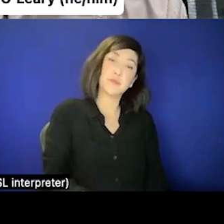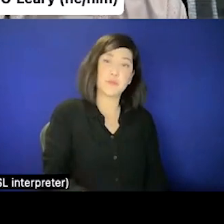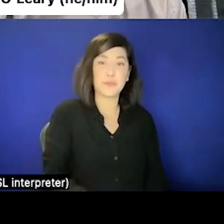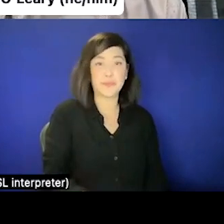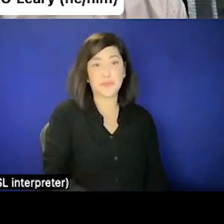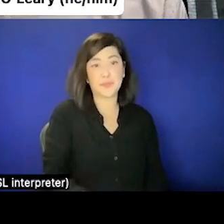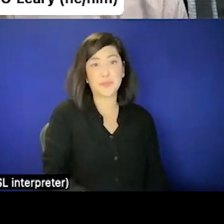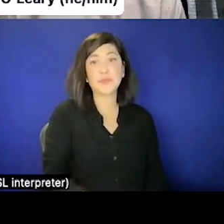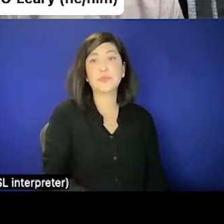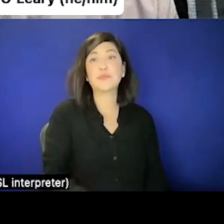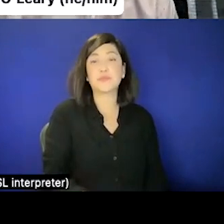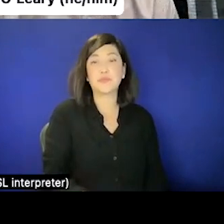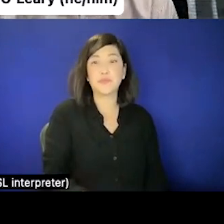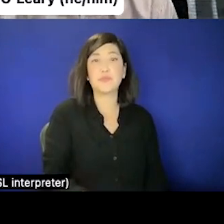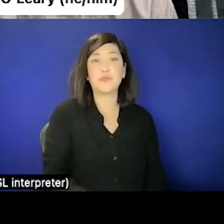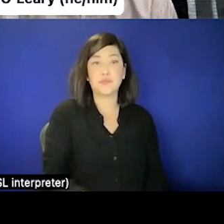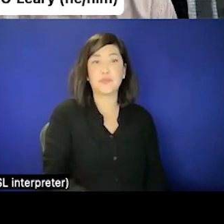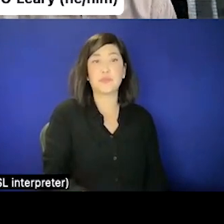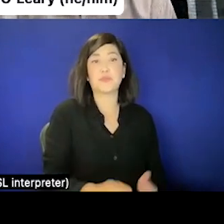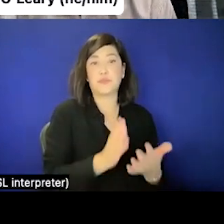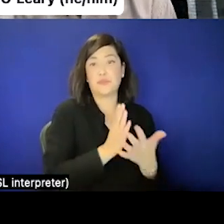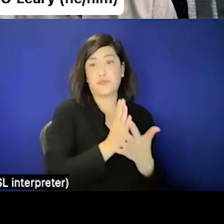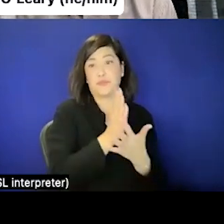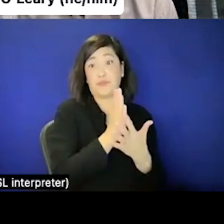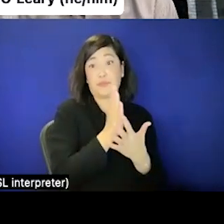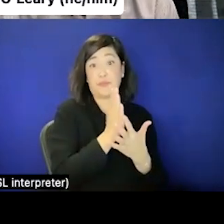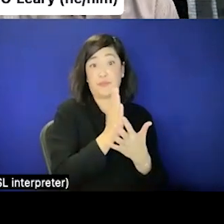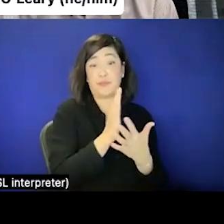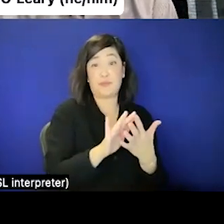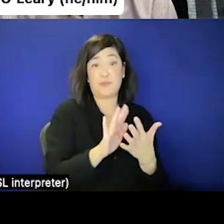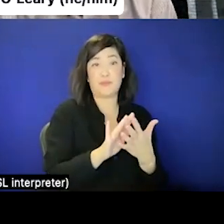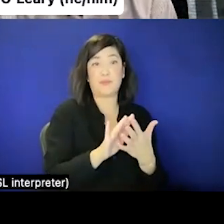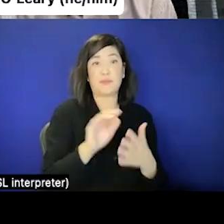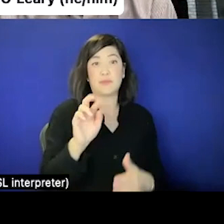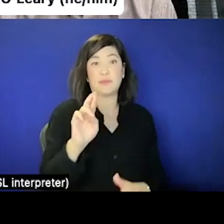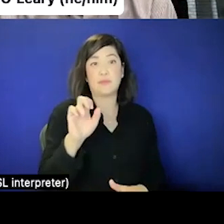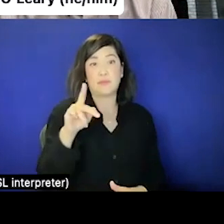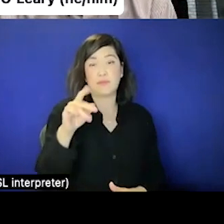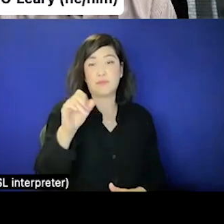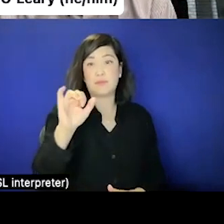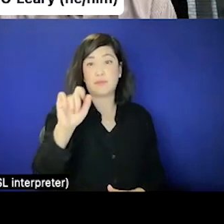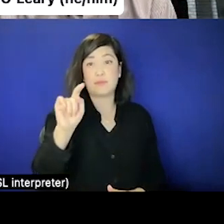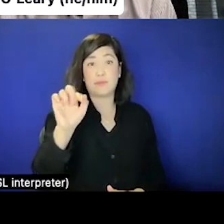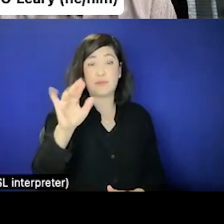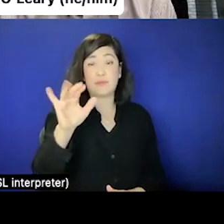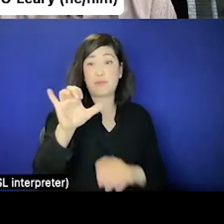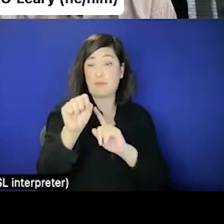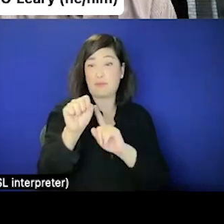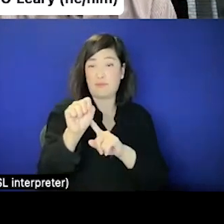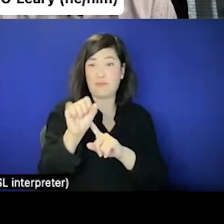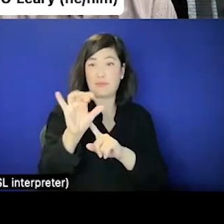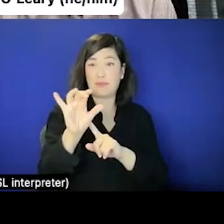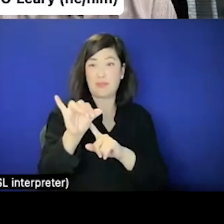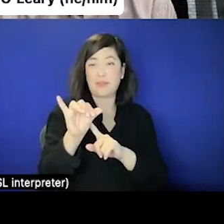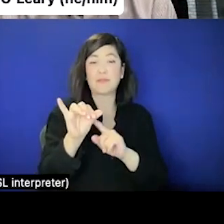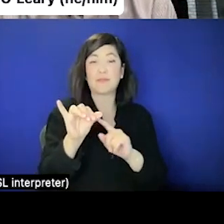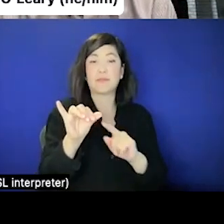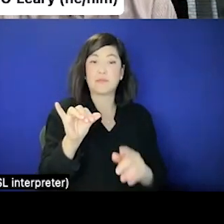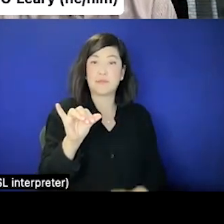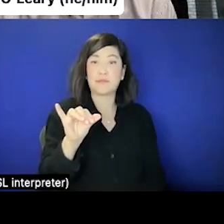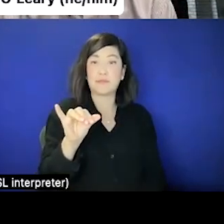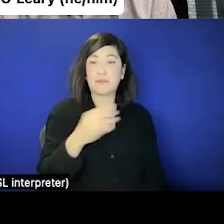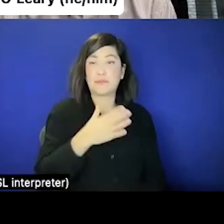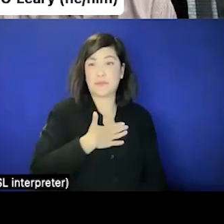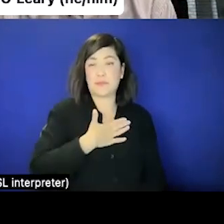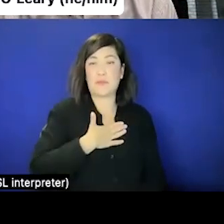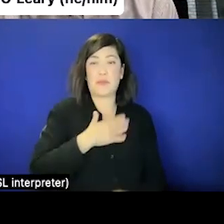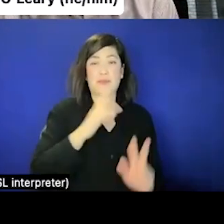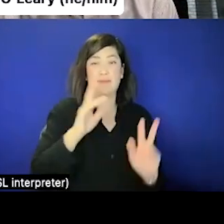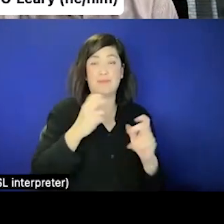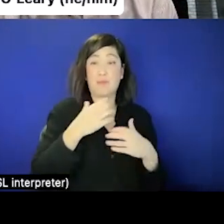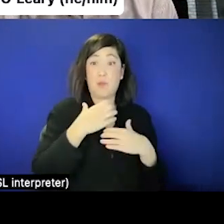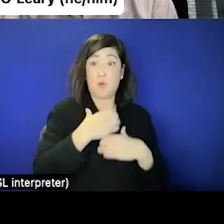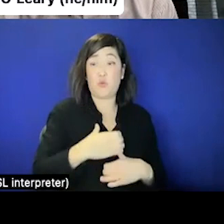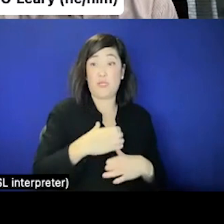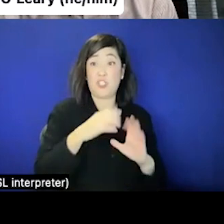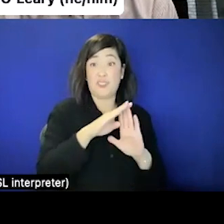I talked a bit about repositories, and my specific ask and my wish list is to create what we call